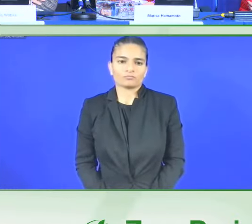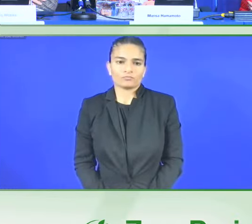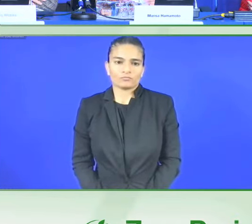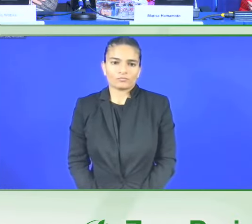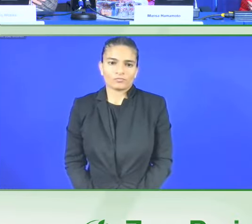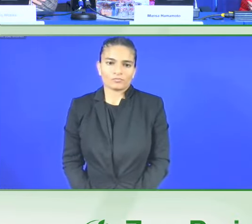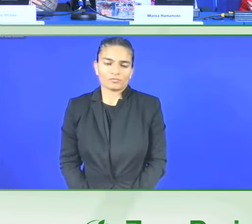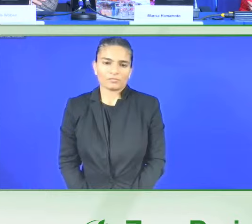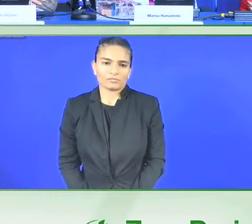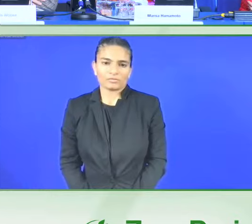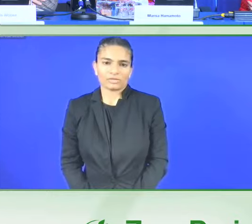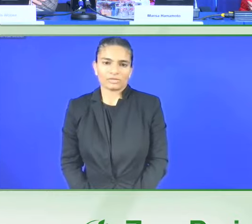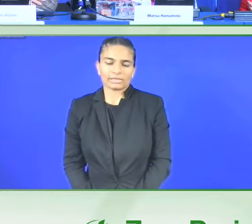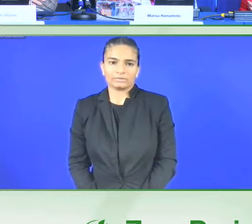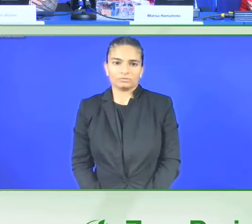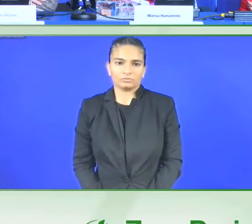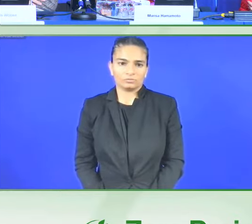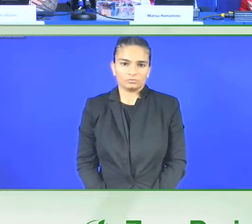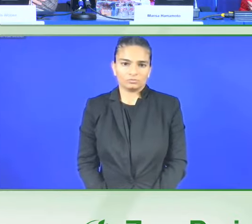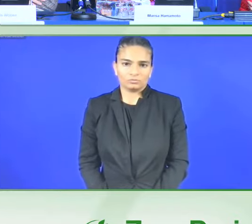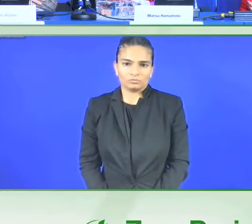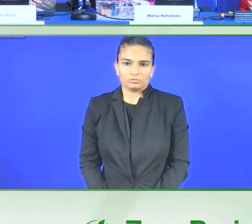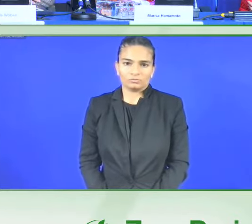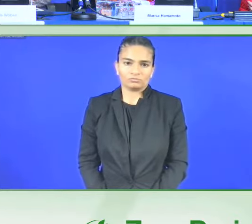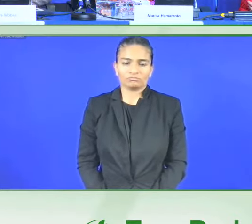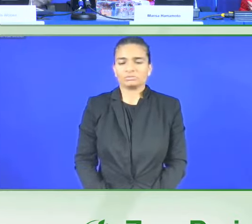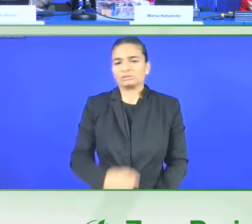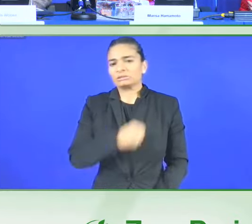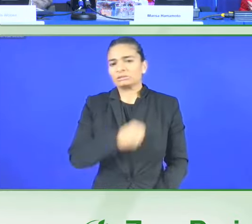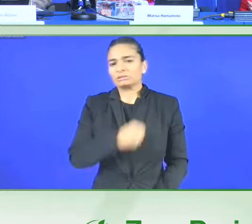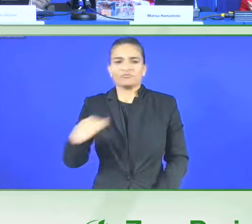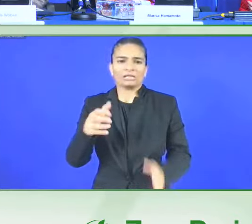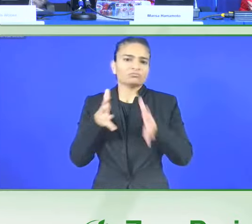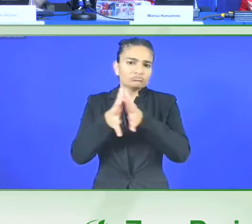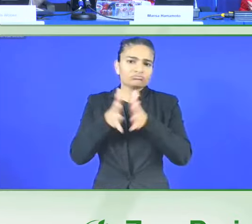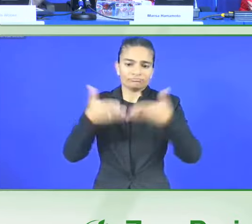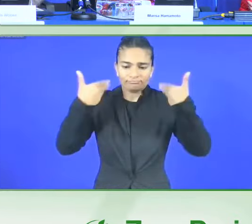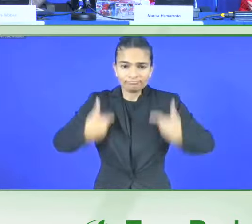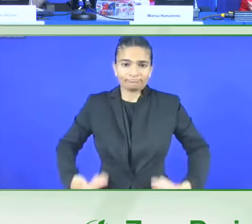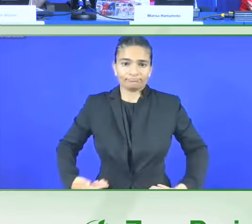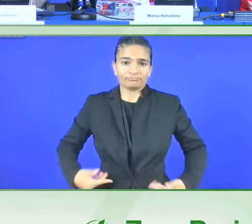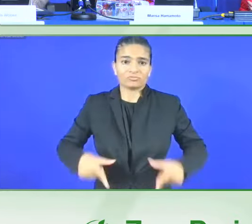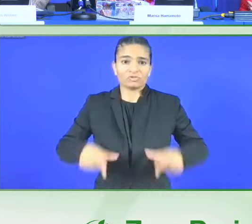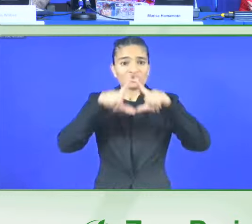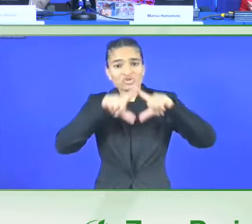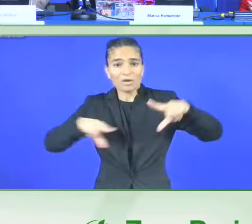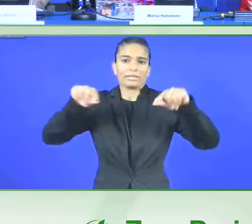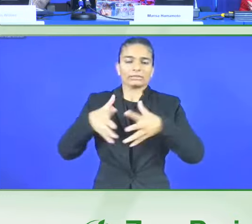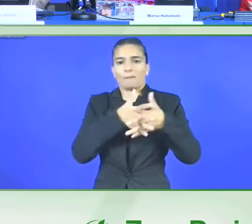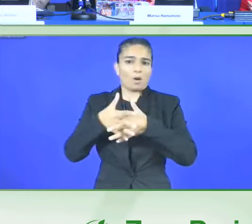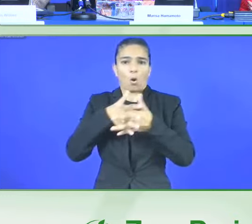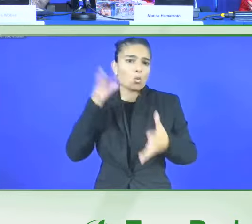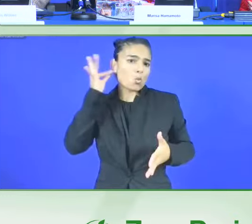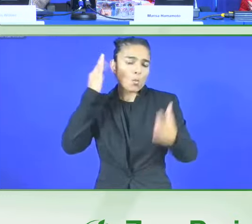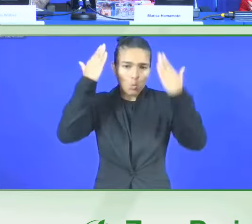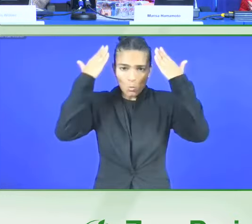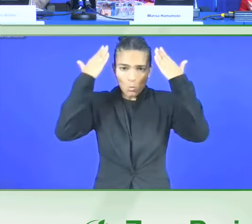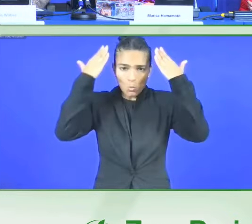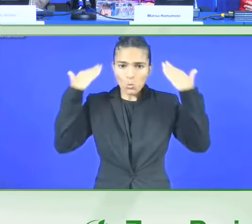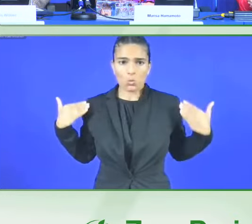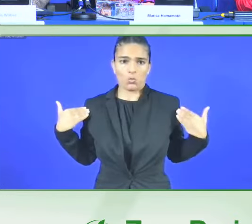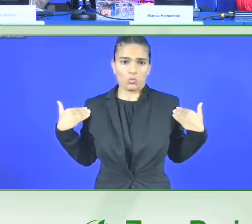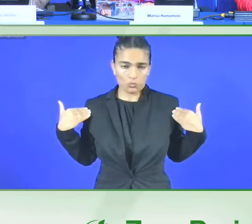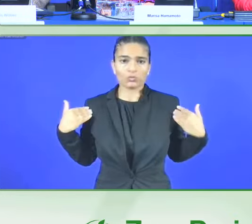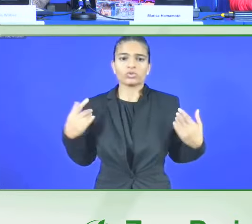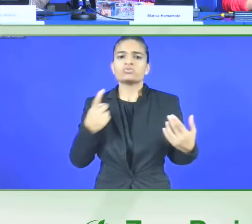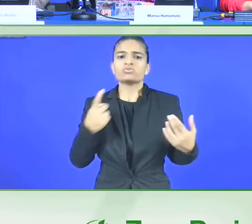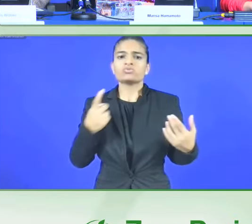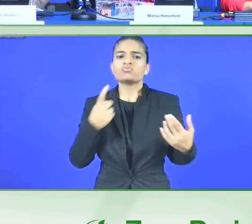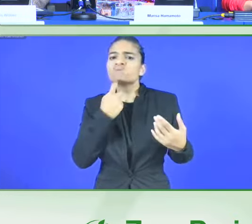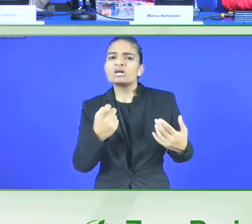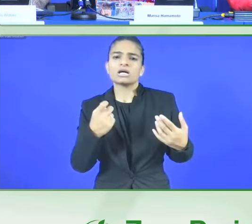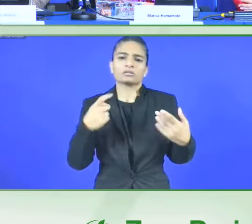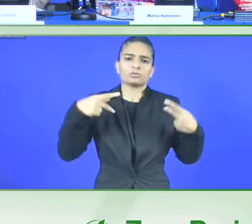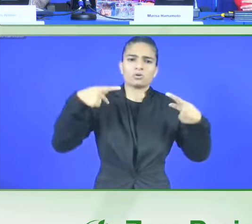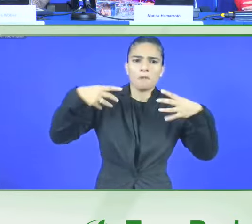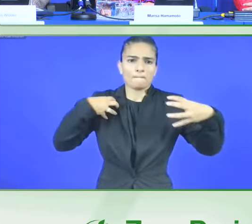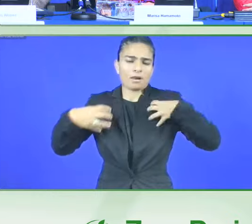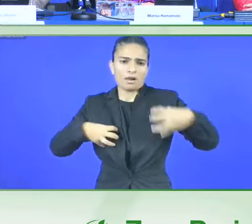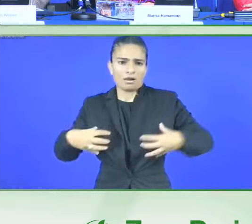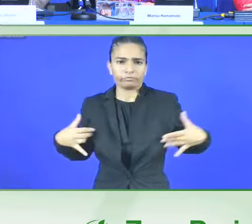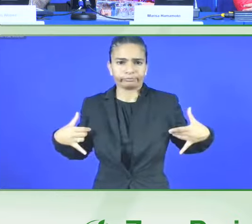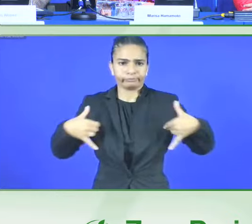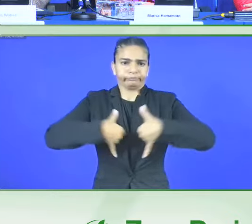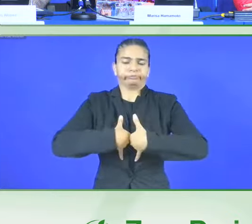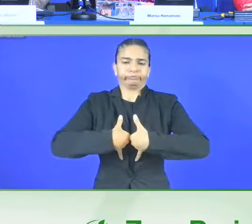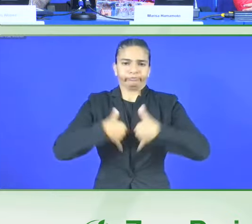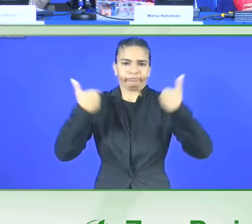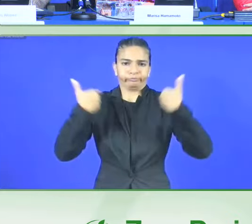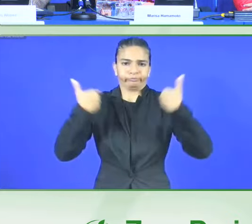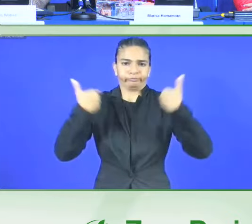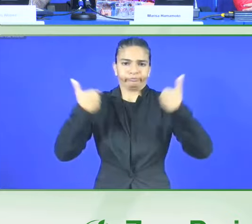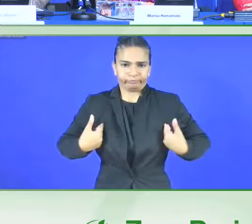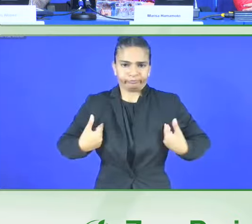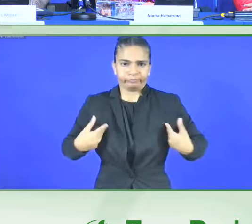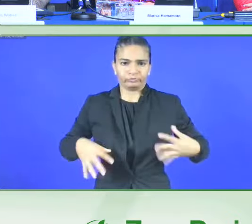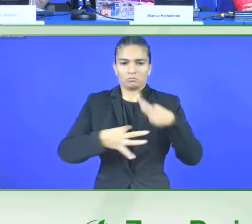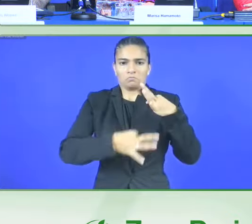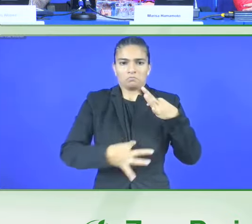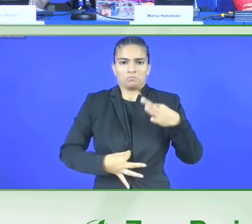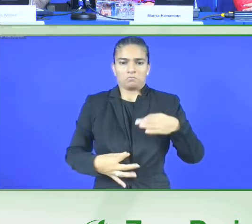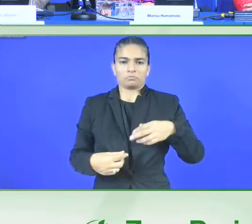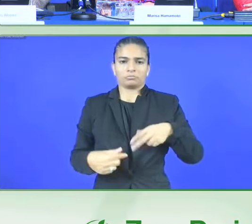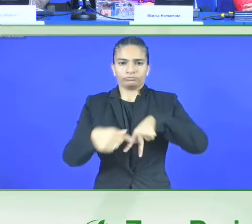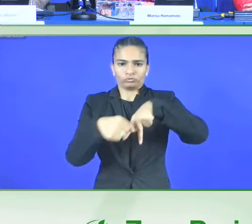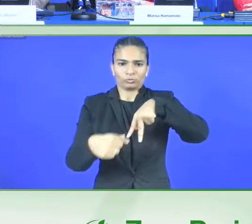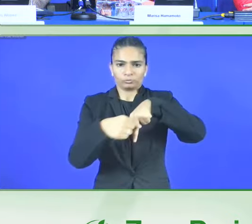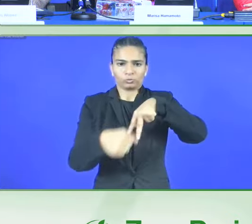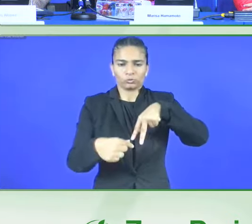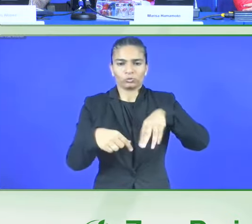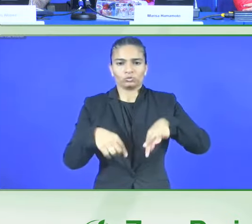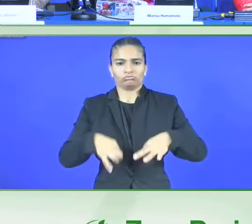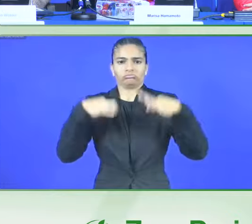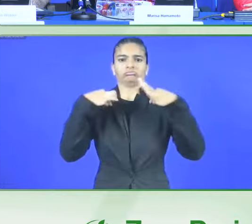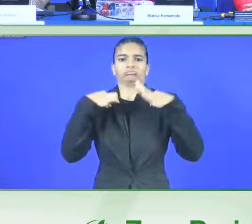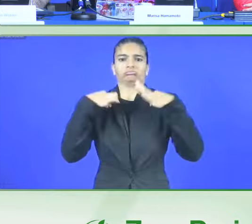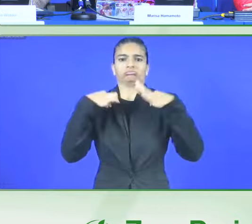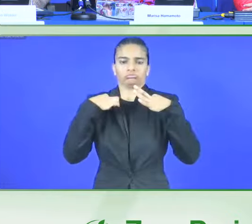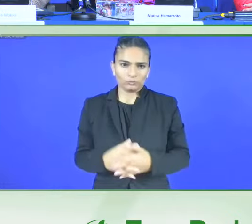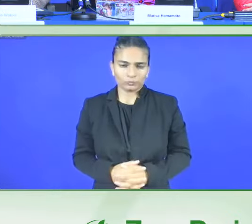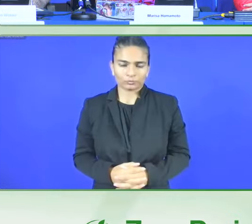In conclusion, the fulfilment of article 30 of the Convention on the rights of Persons